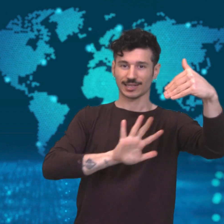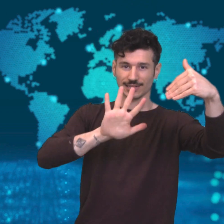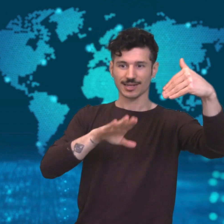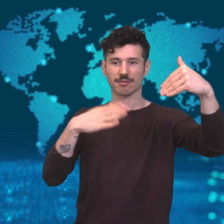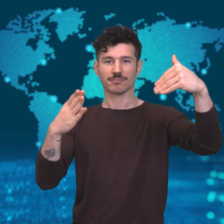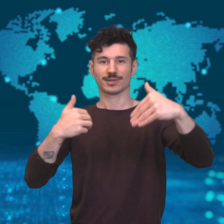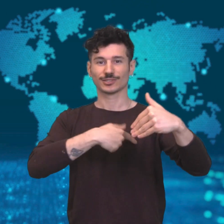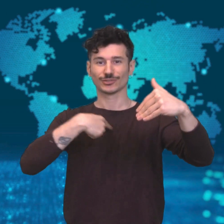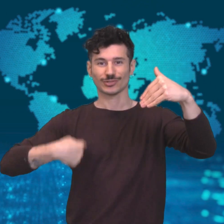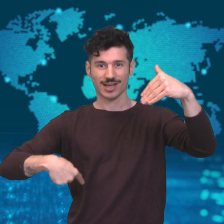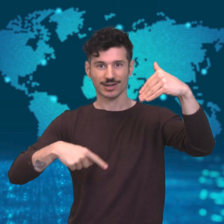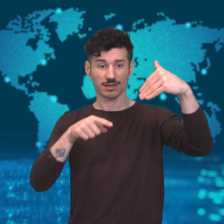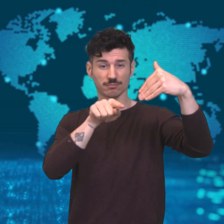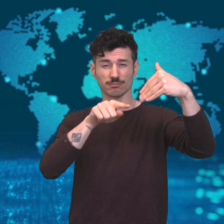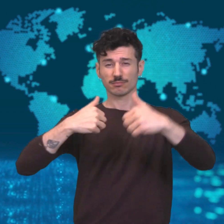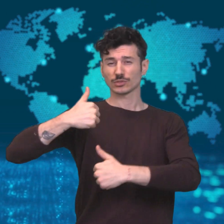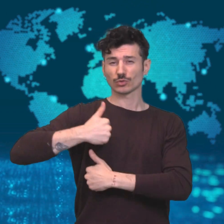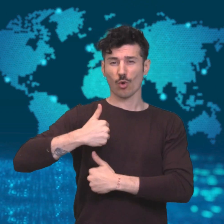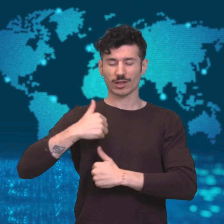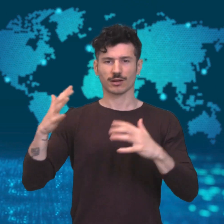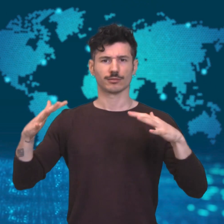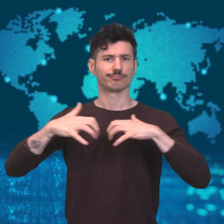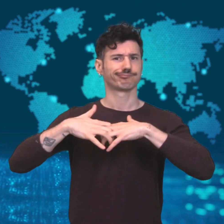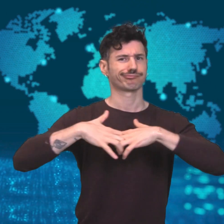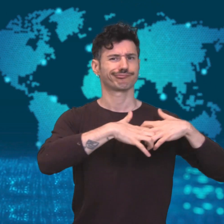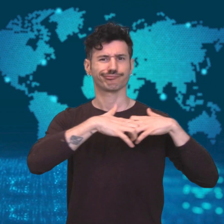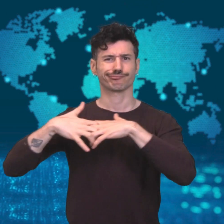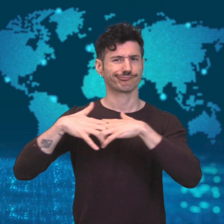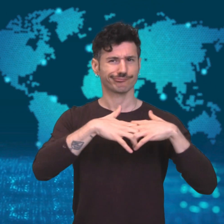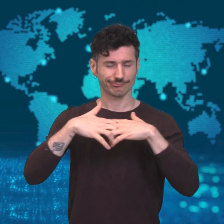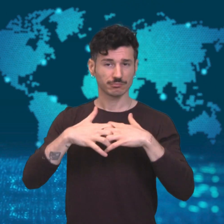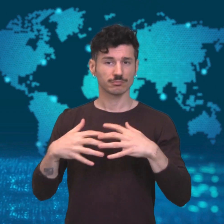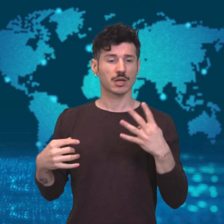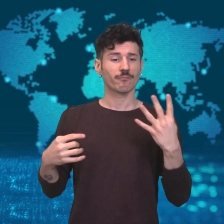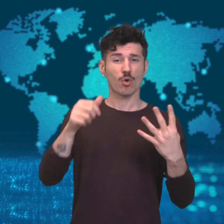injuries after they physically clashed on the